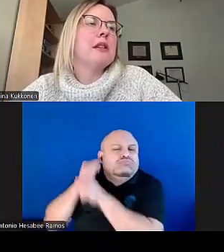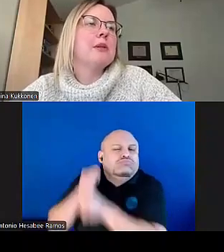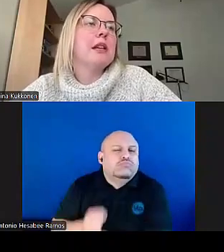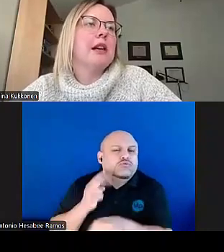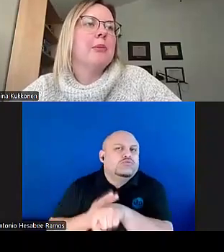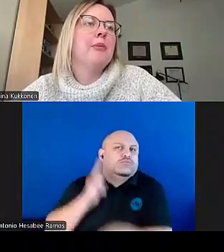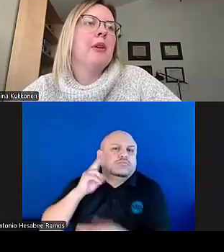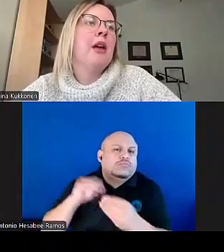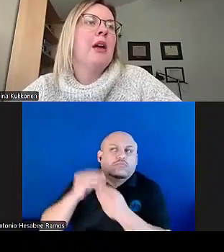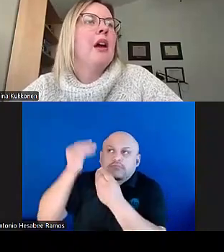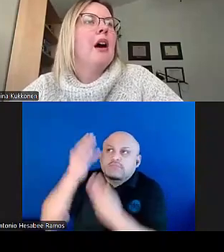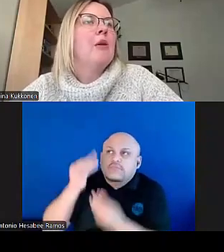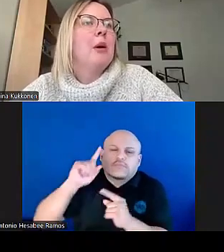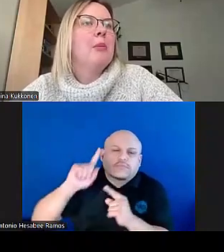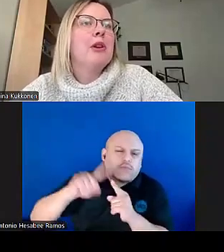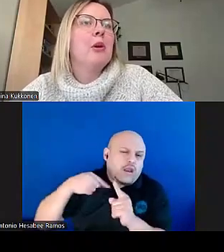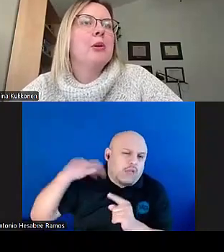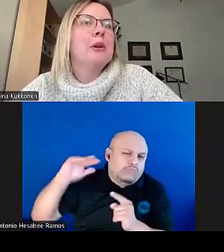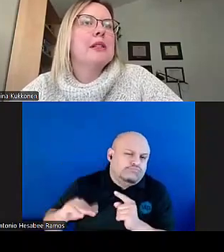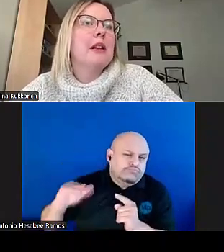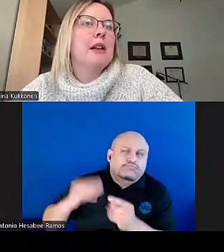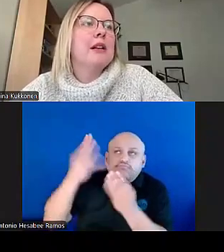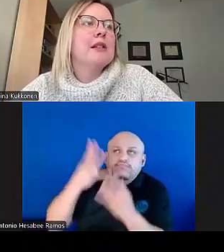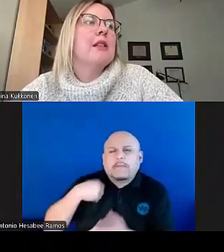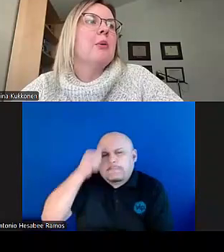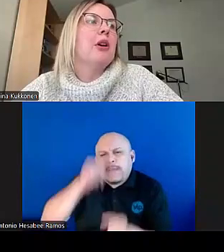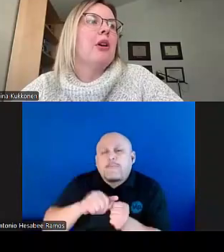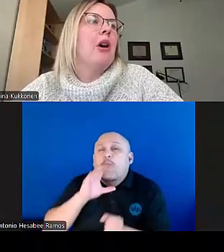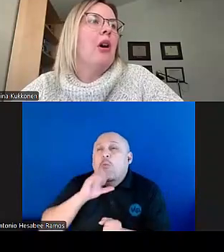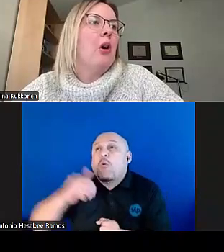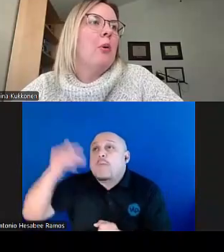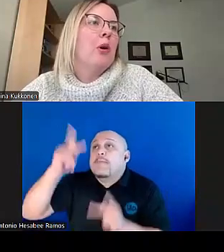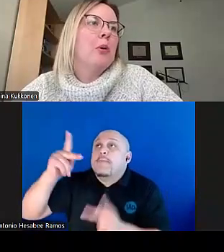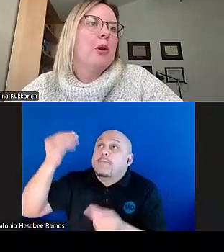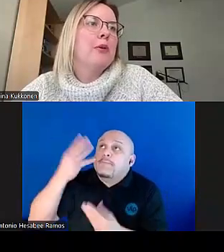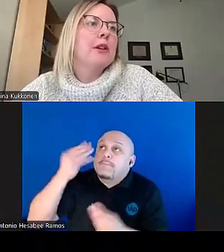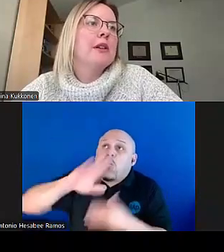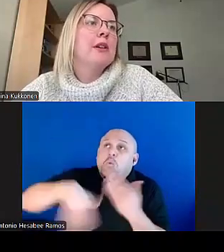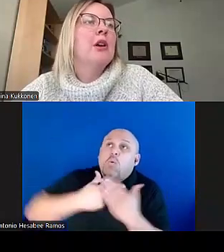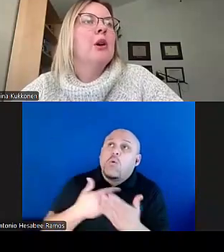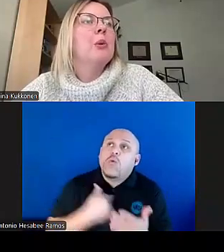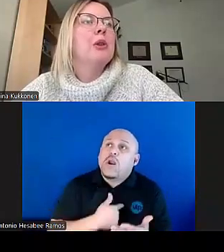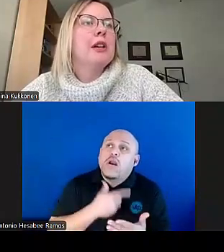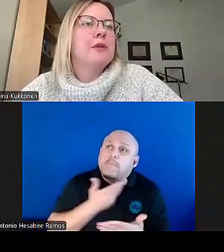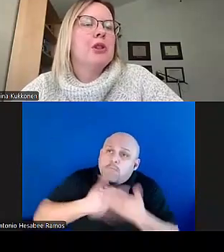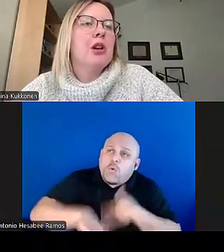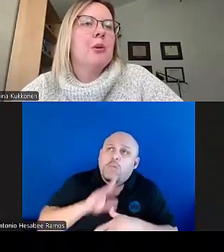I was a kid. I remember the old ones telling us that we are all born perfect with a gift to share